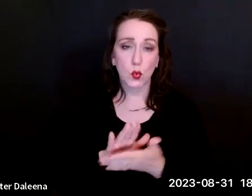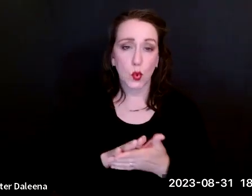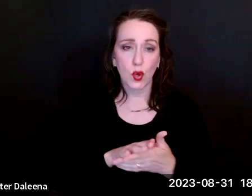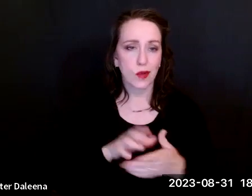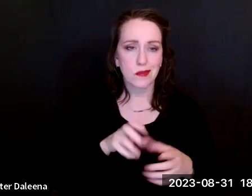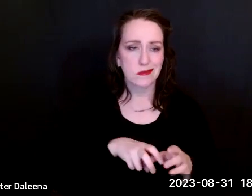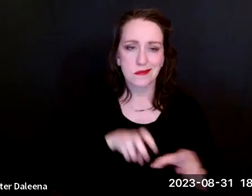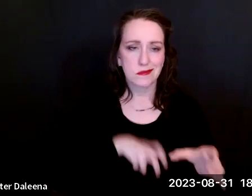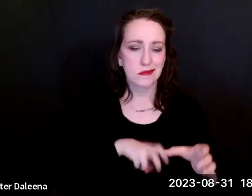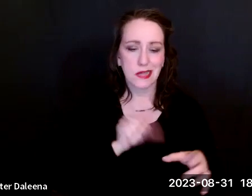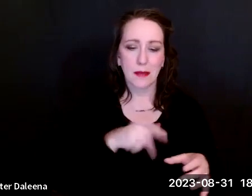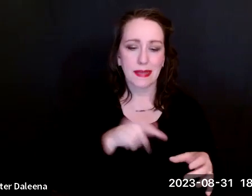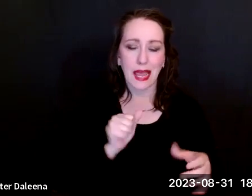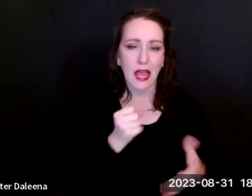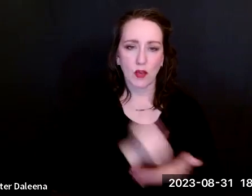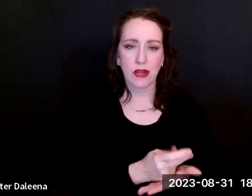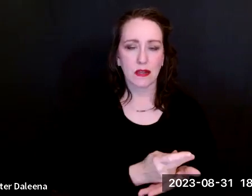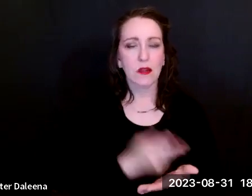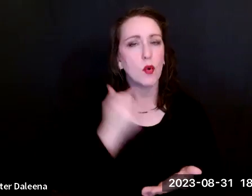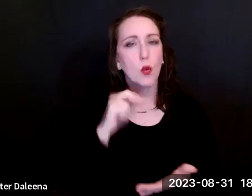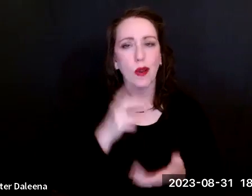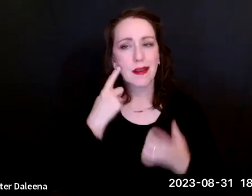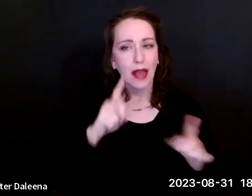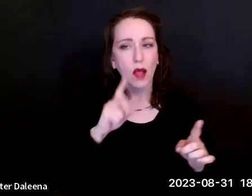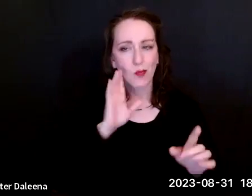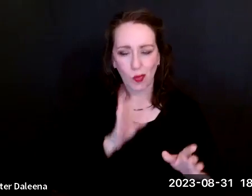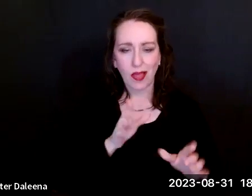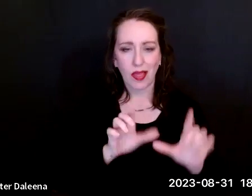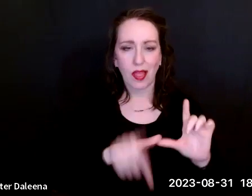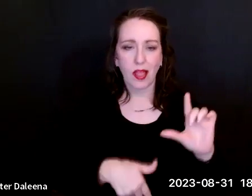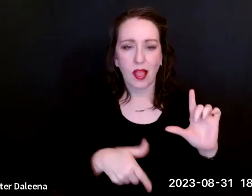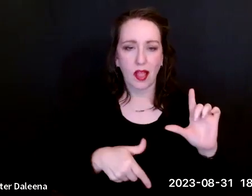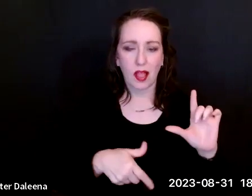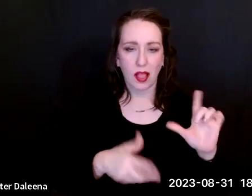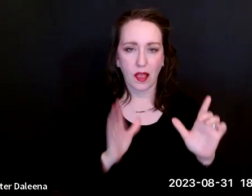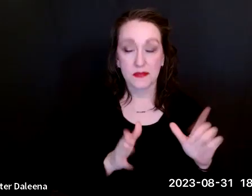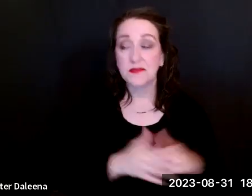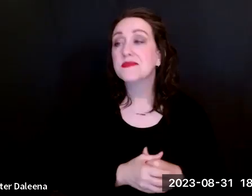APA accreditation or have announced their intention to let it lapse under current rules